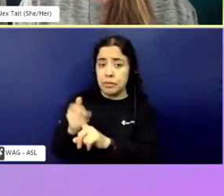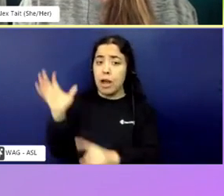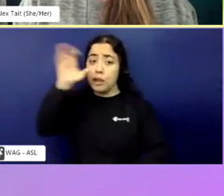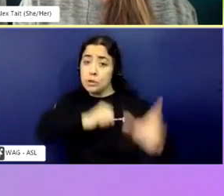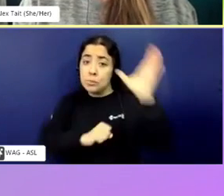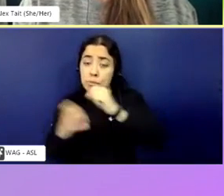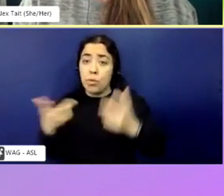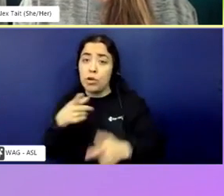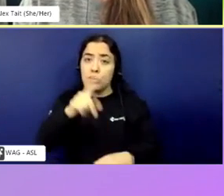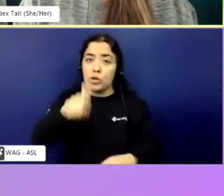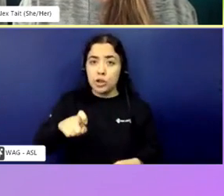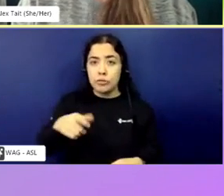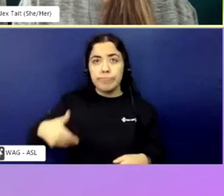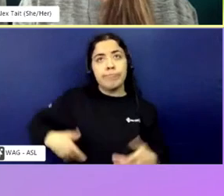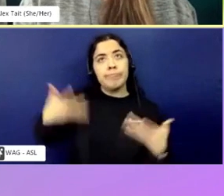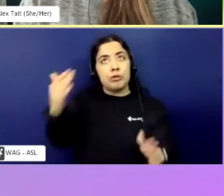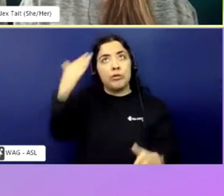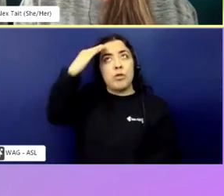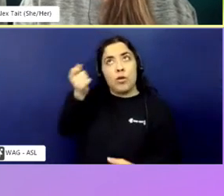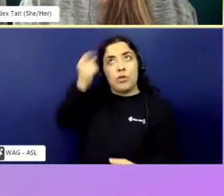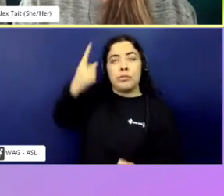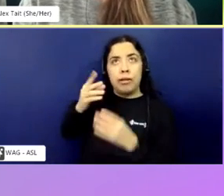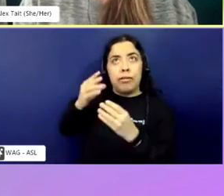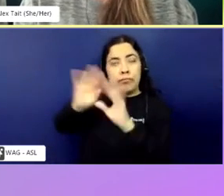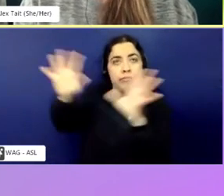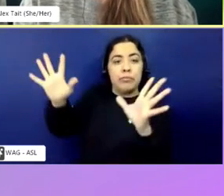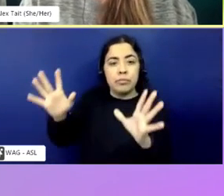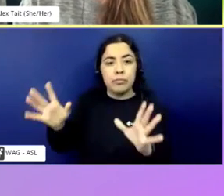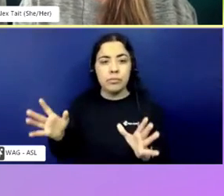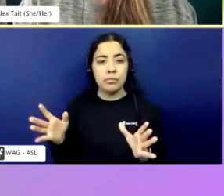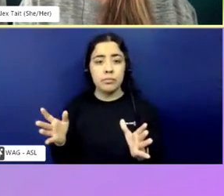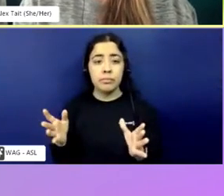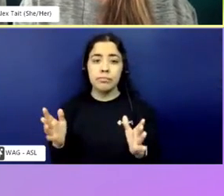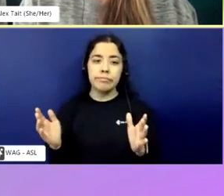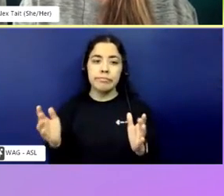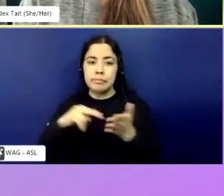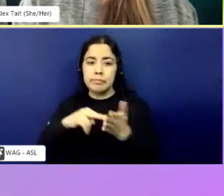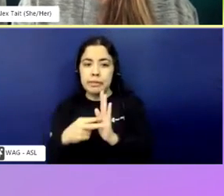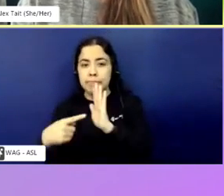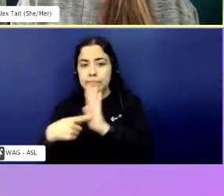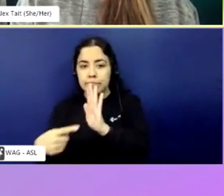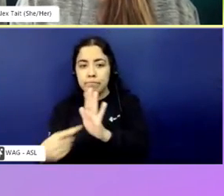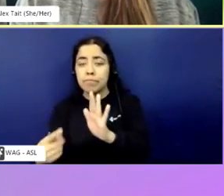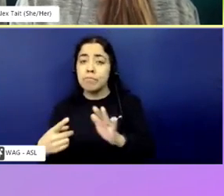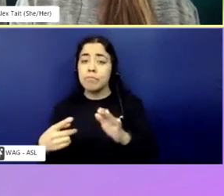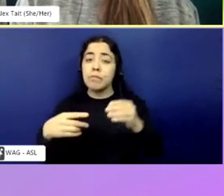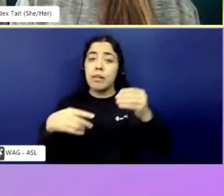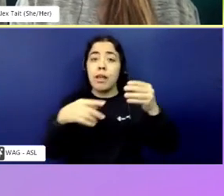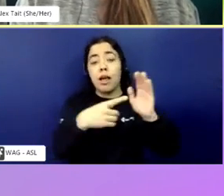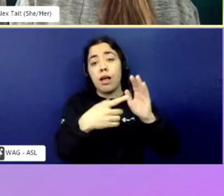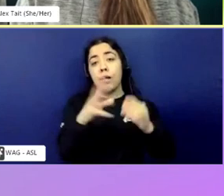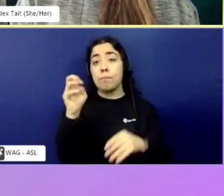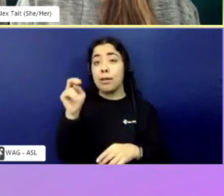you feel that websites and apps make assumptions about what you should intuitively understands? Example using a gear icon to represent a sinus